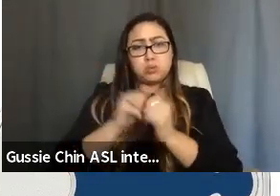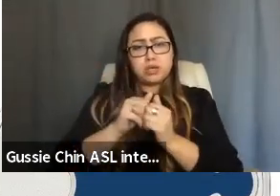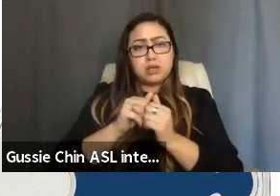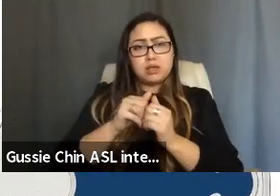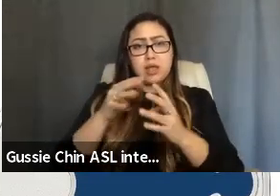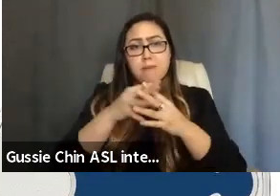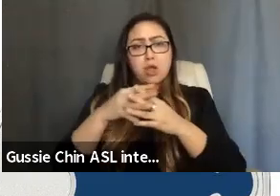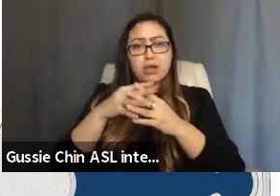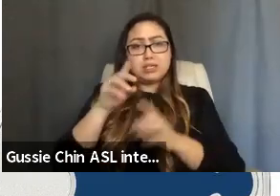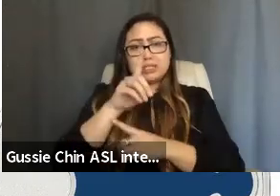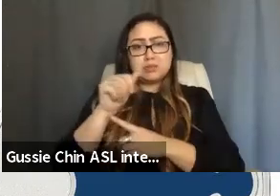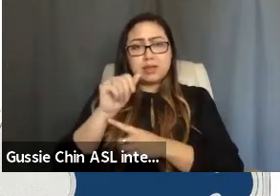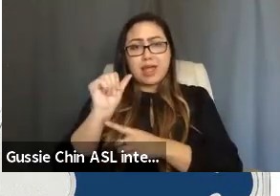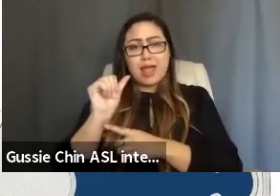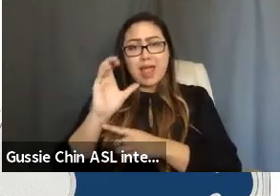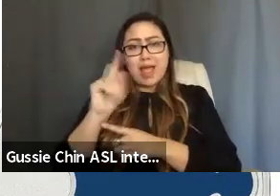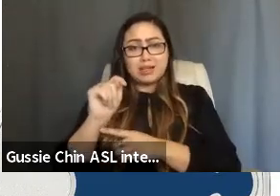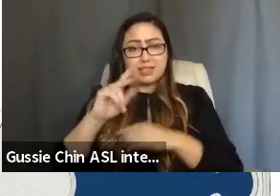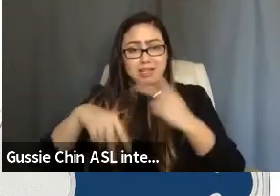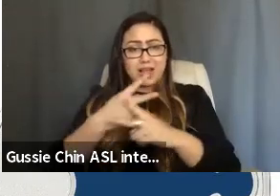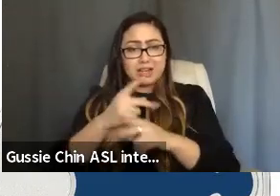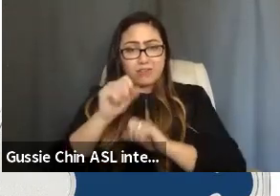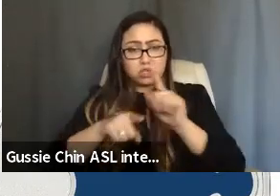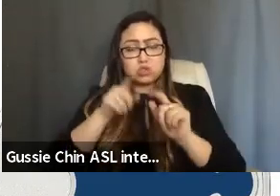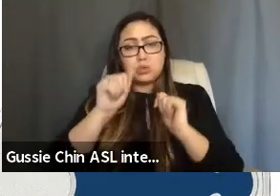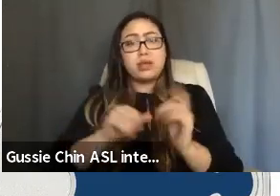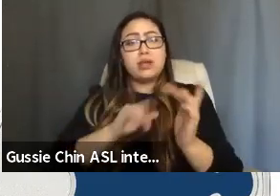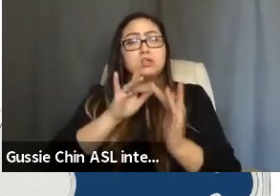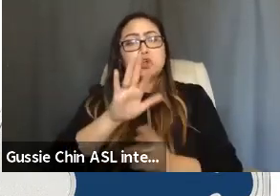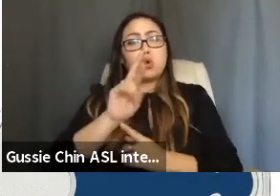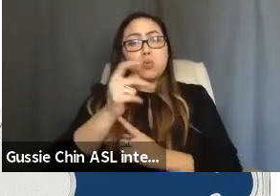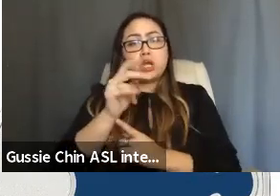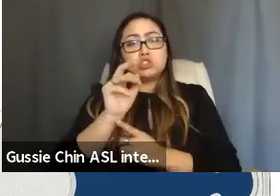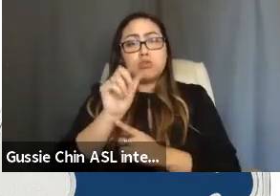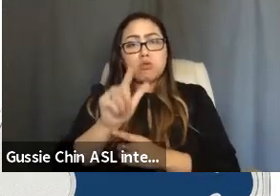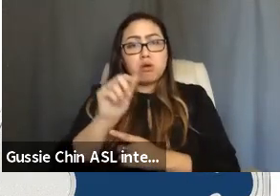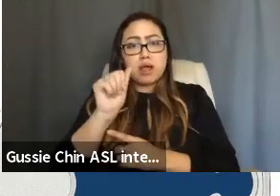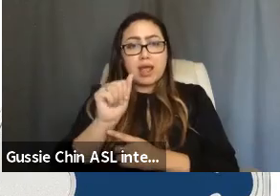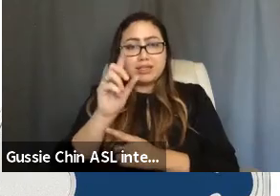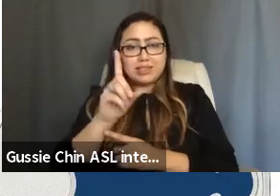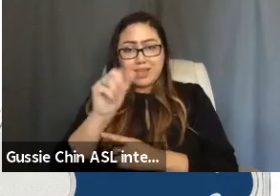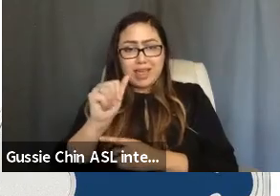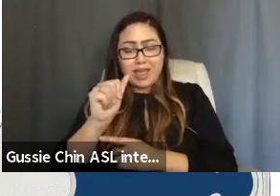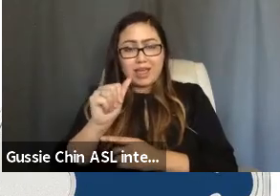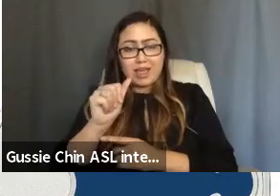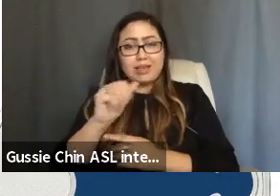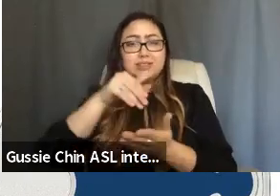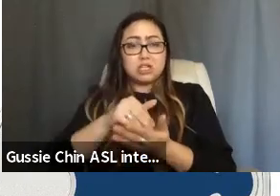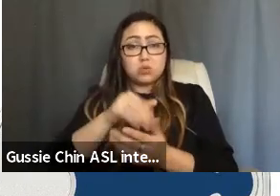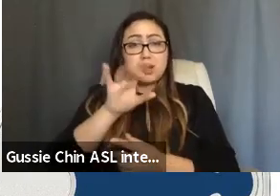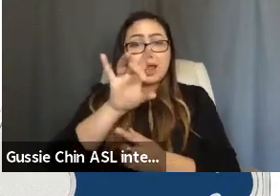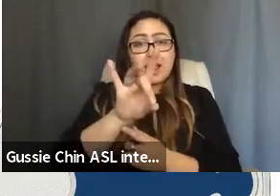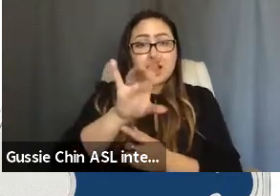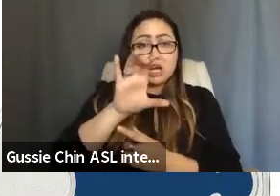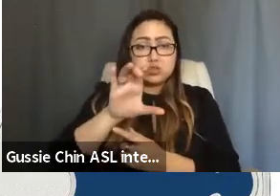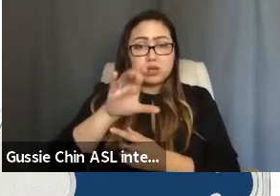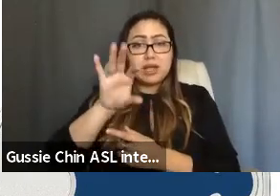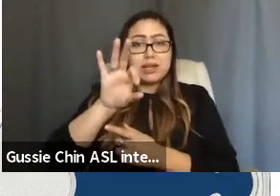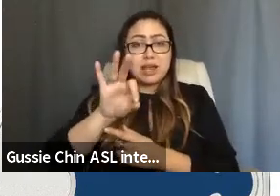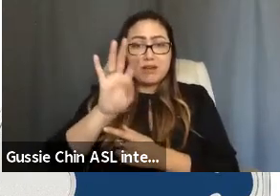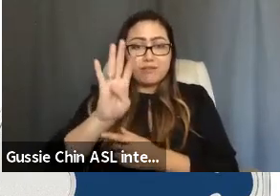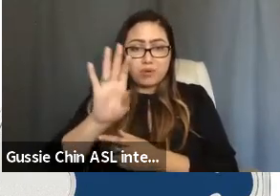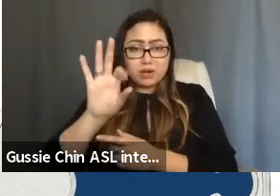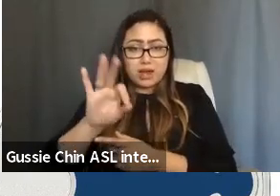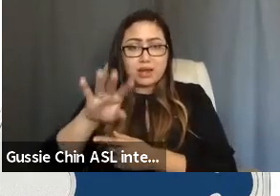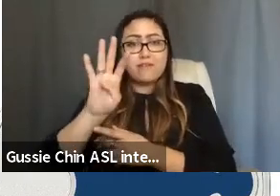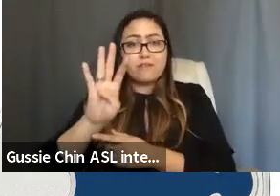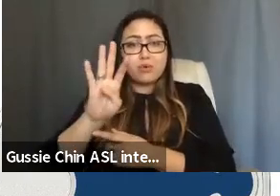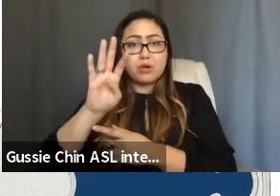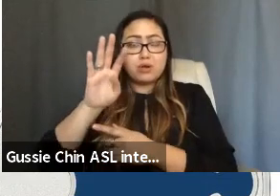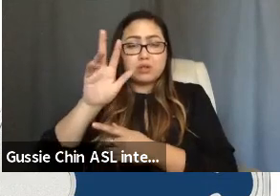Act kind of question, you can contact your regional ADA Center about that at 800 949 4232.